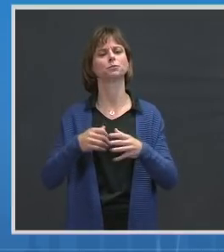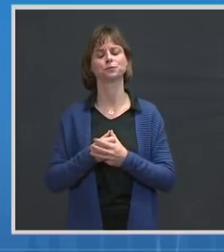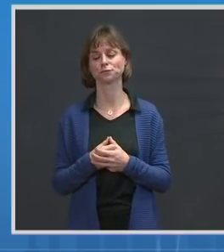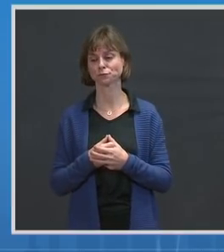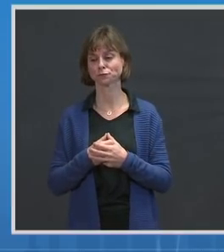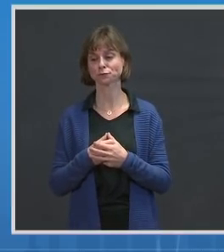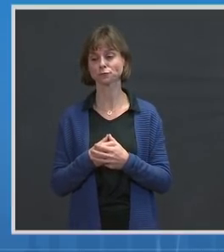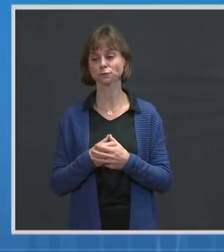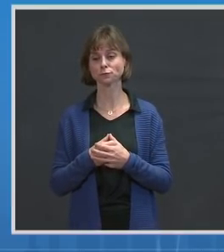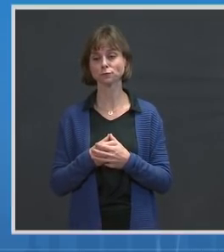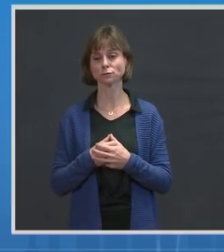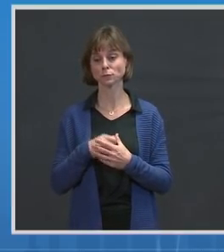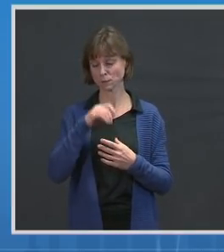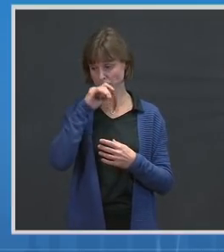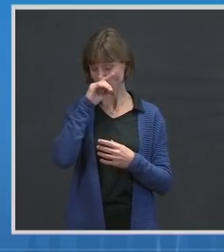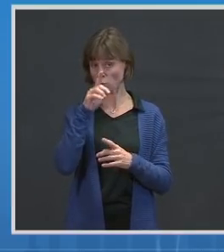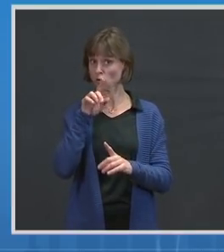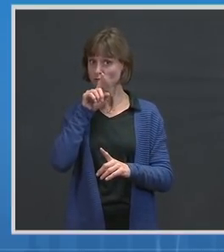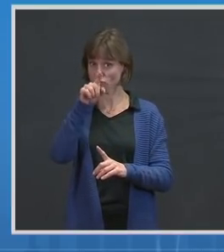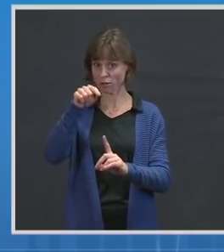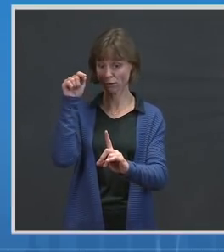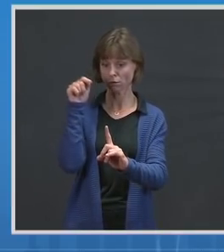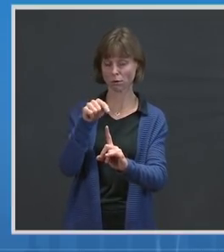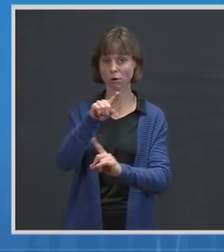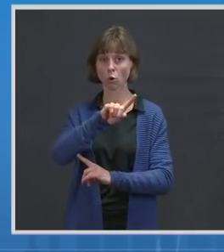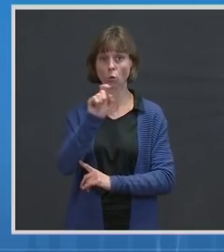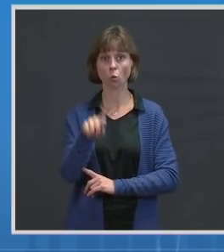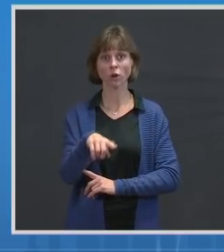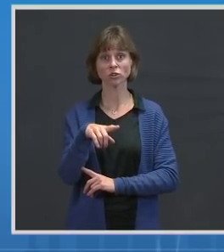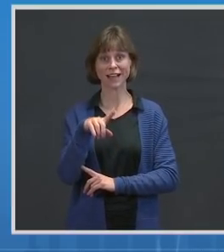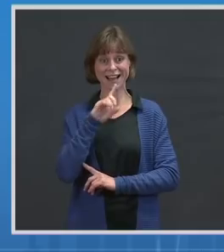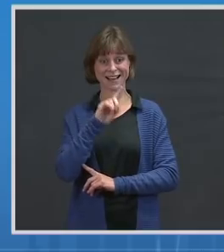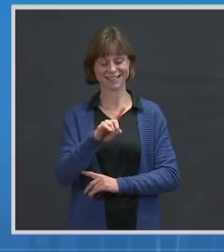Is there a relationship between viral load and transmissibility?